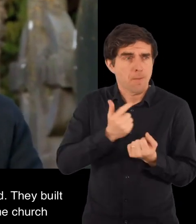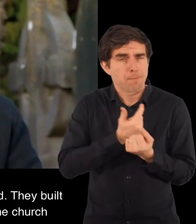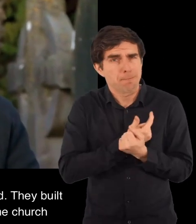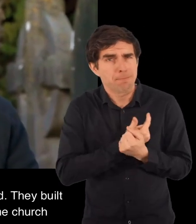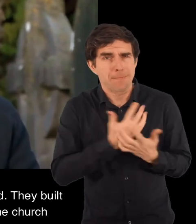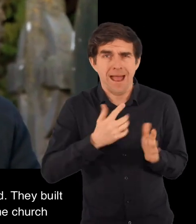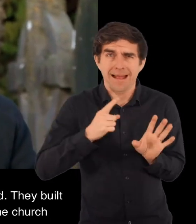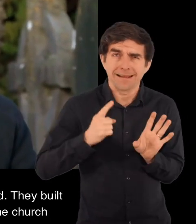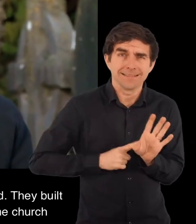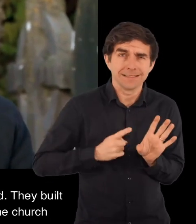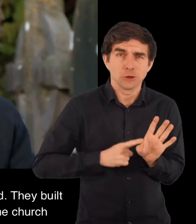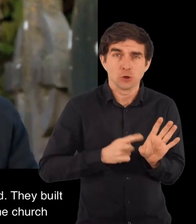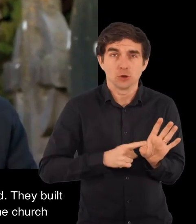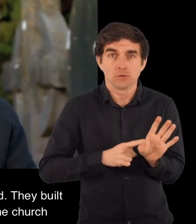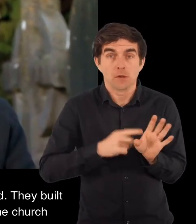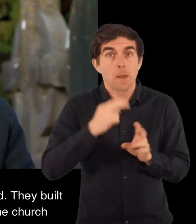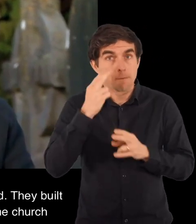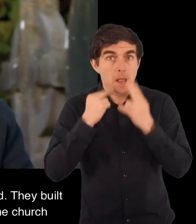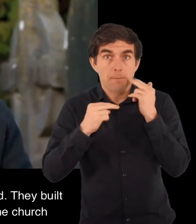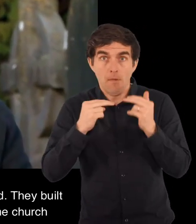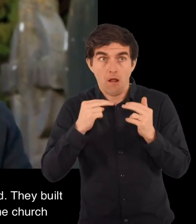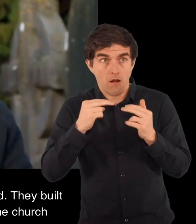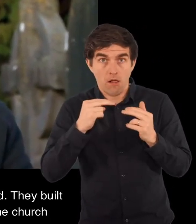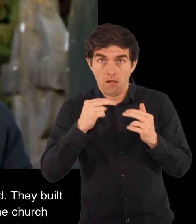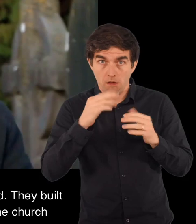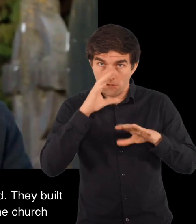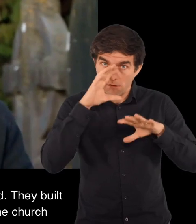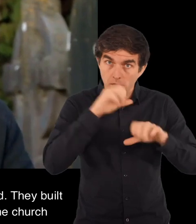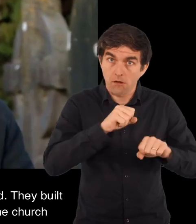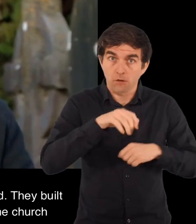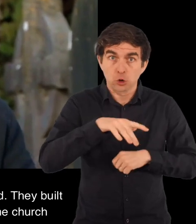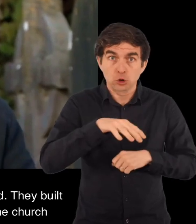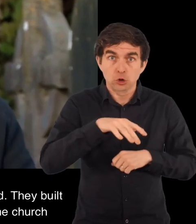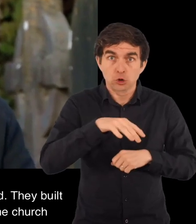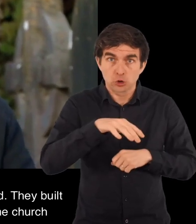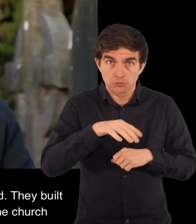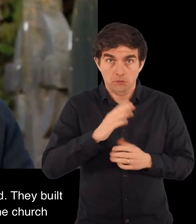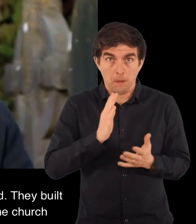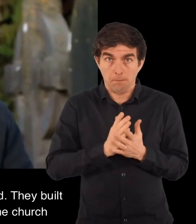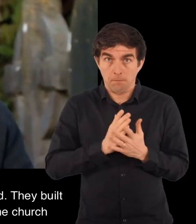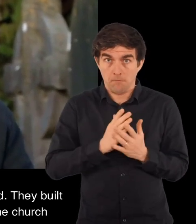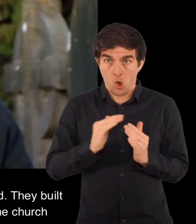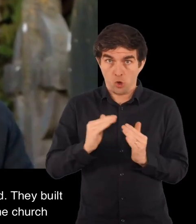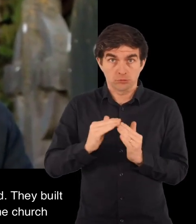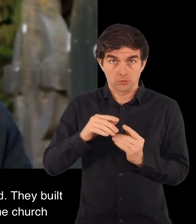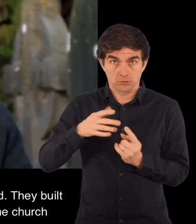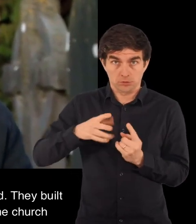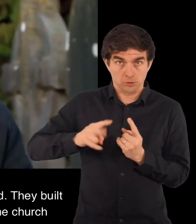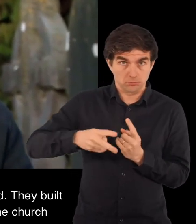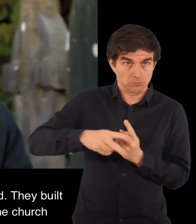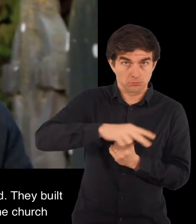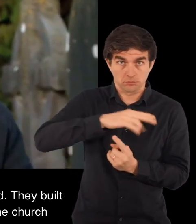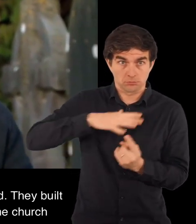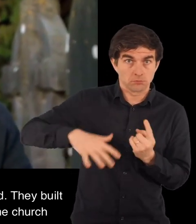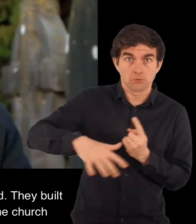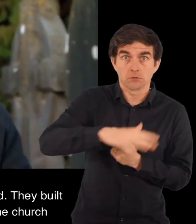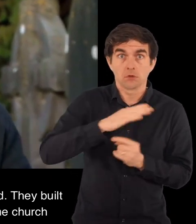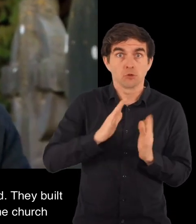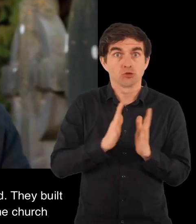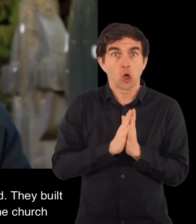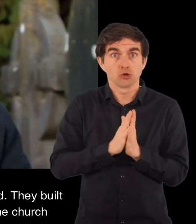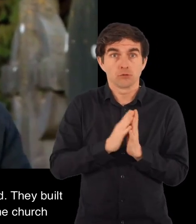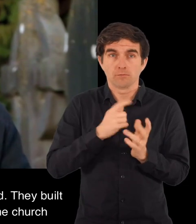many, many years, people resided. They built houses in the locality here of the church